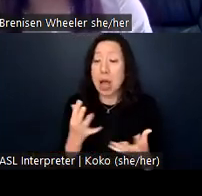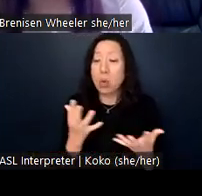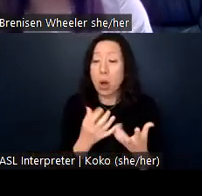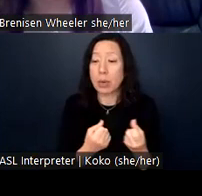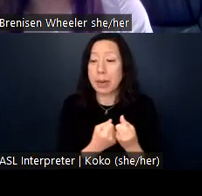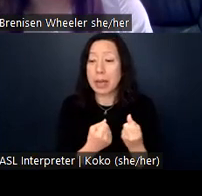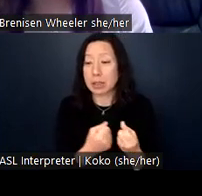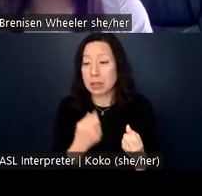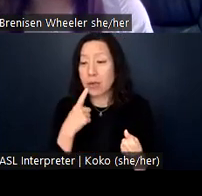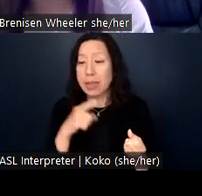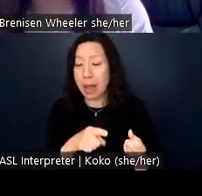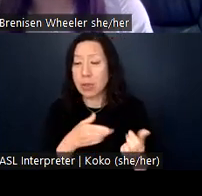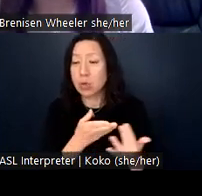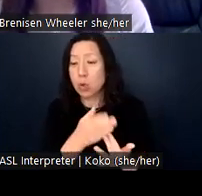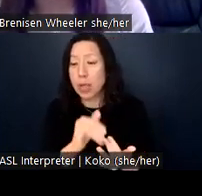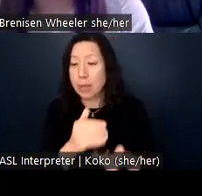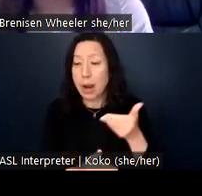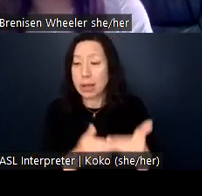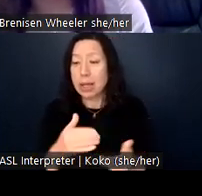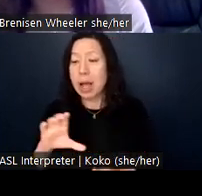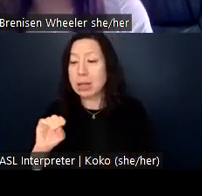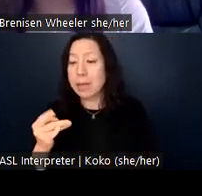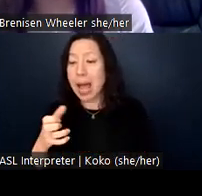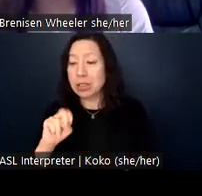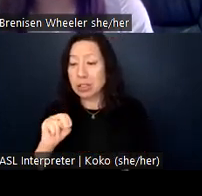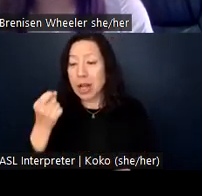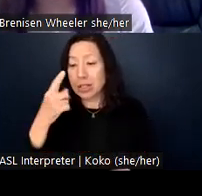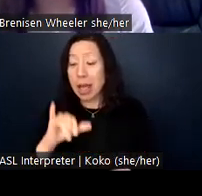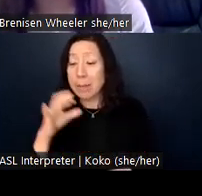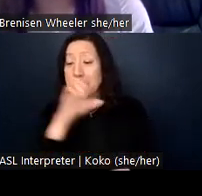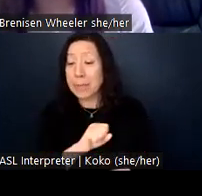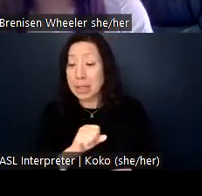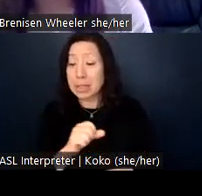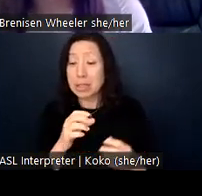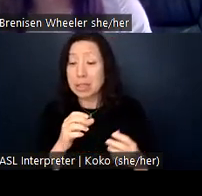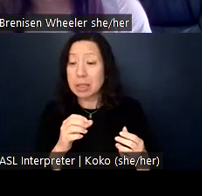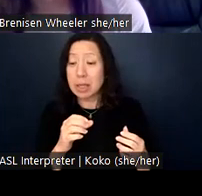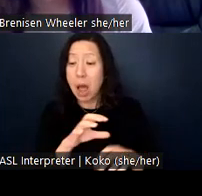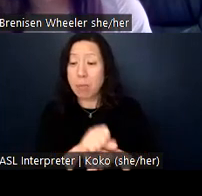want to hold it against someone because they're all really, really great examples.